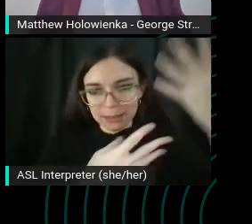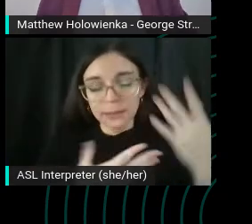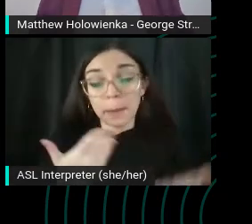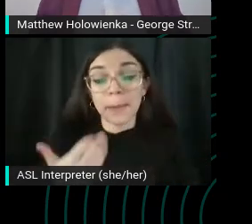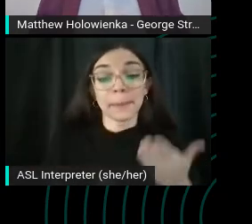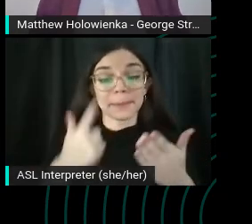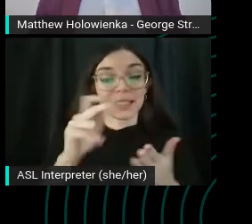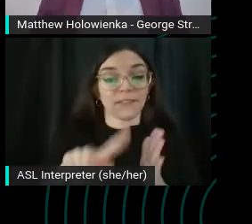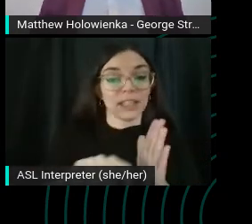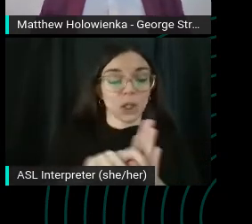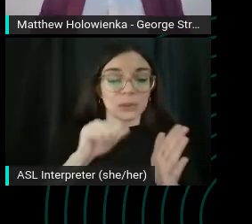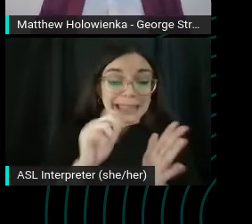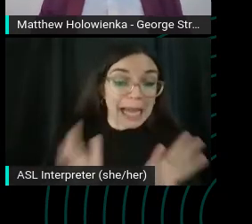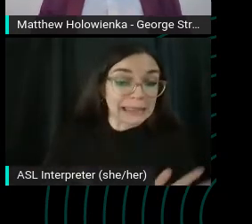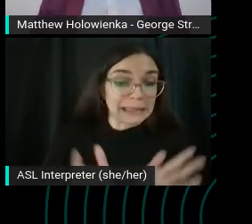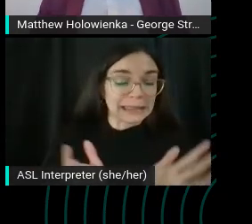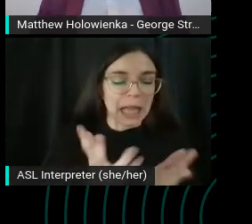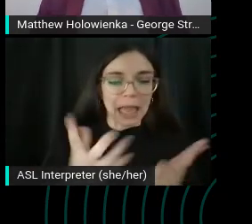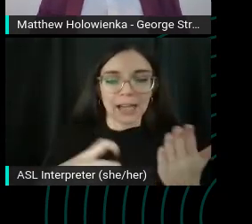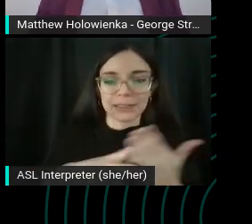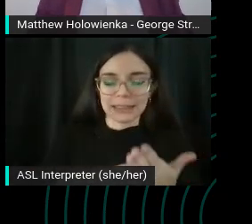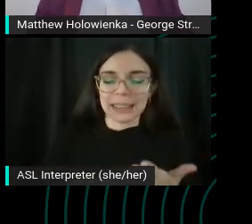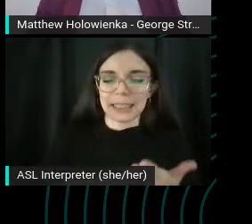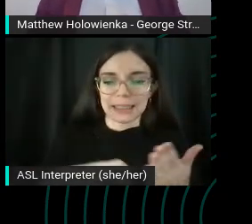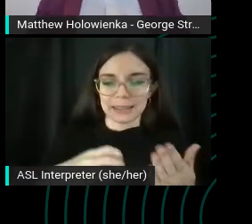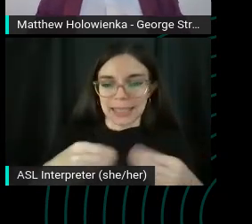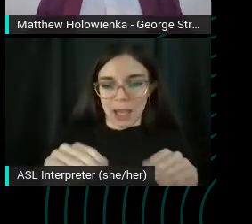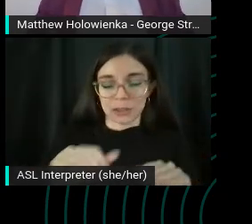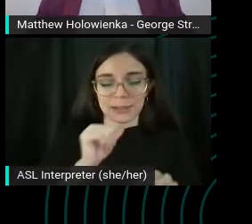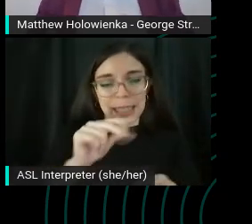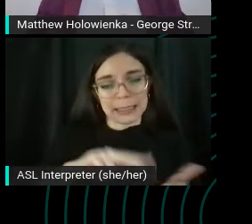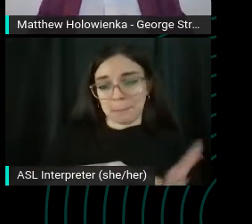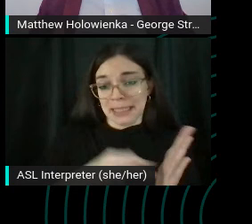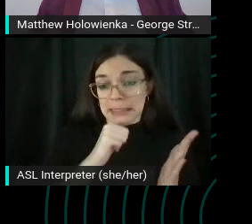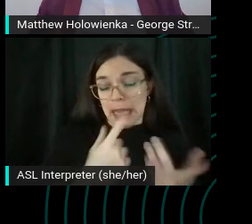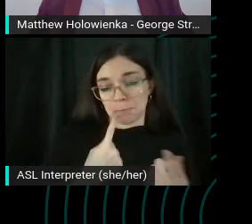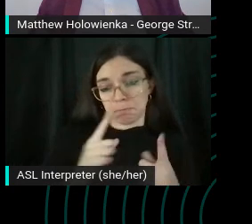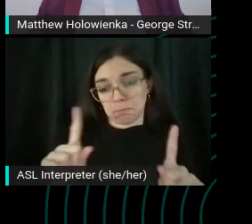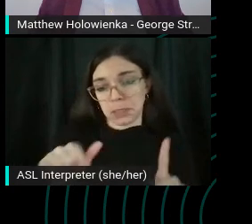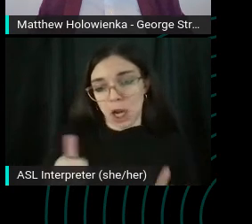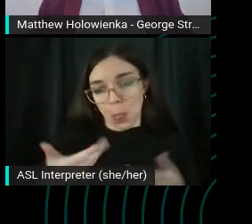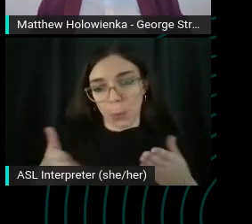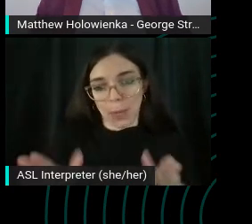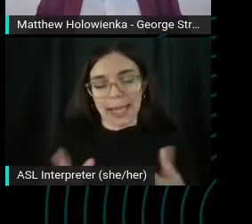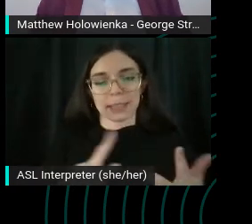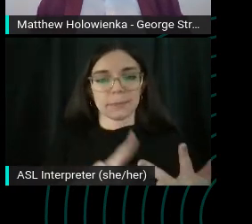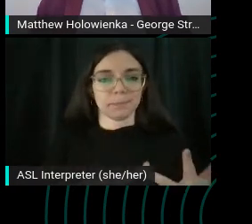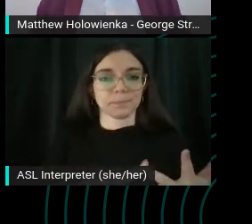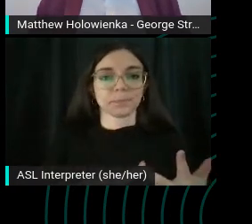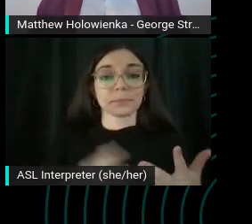doesn't mean it's not working for you in other ways. Third, images you may already have can become videos